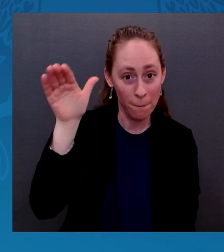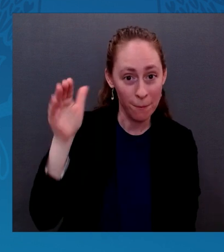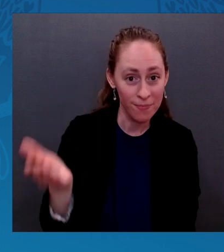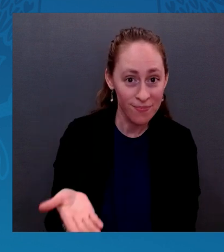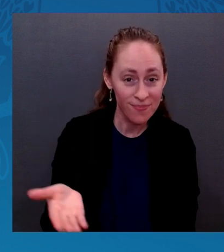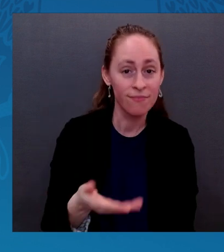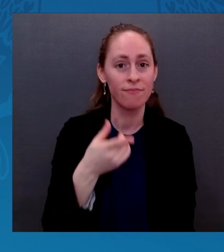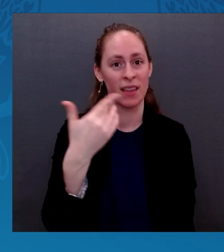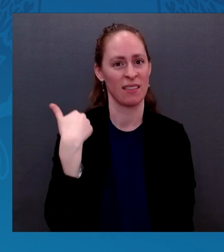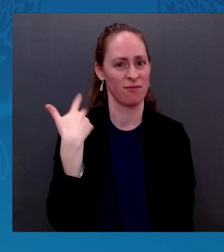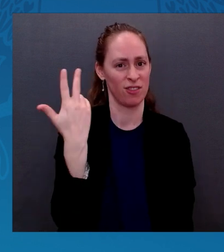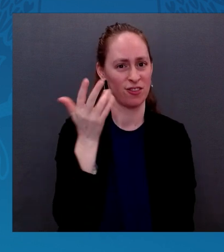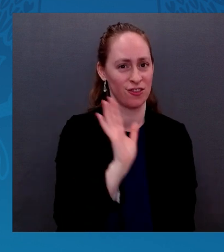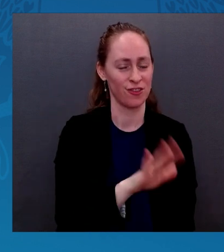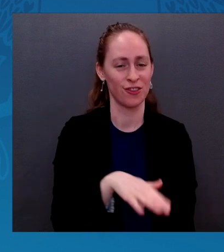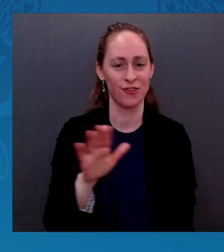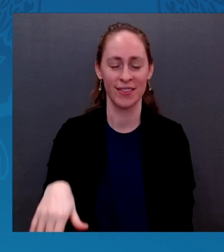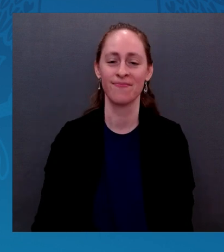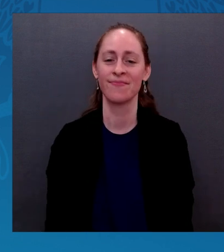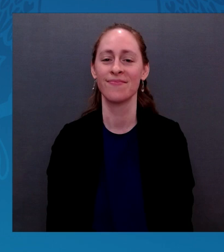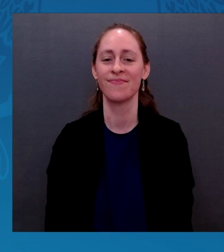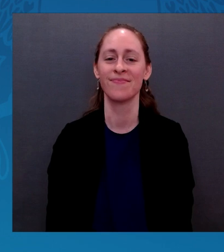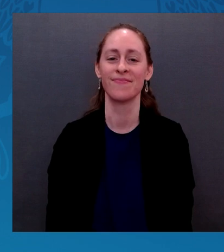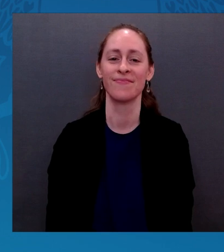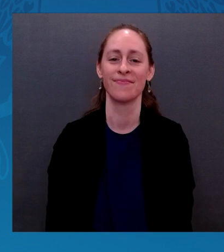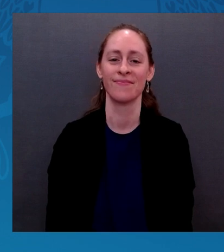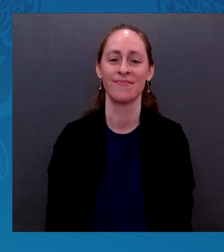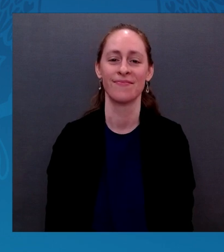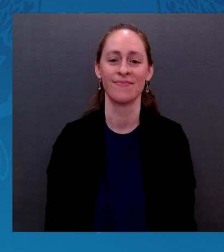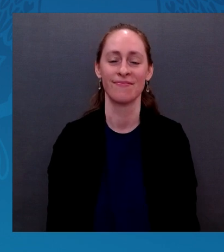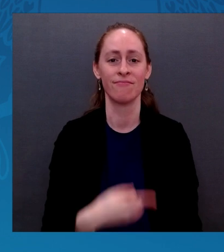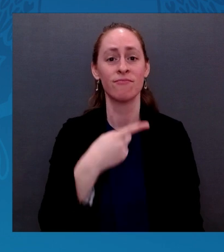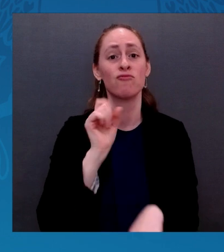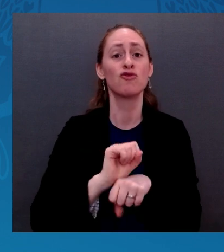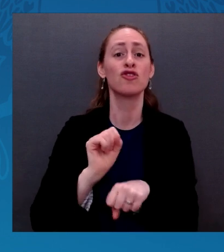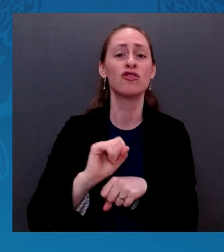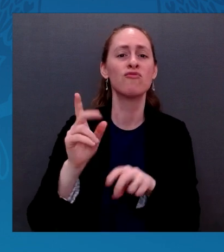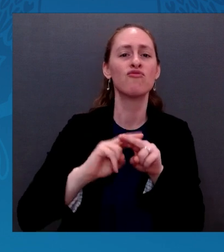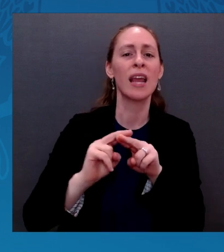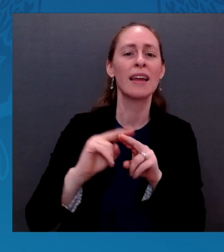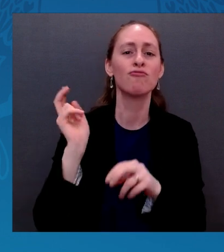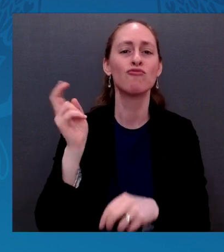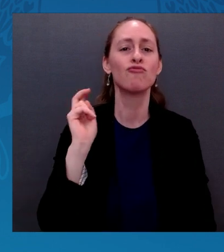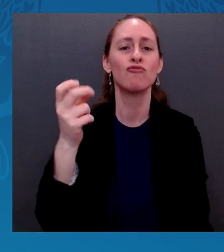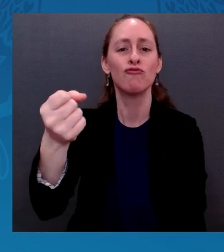Can you share with us what this lead replacement project has meant to you, especially as a new homeowner